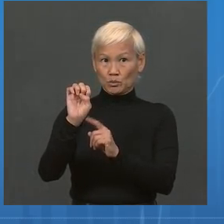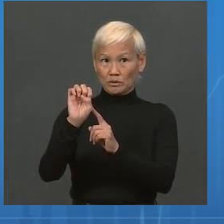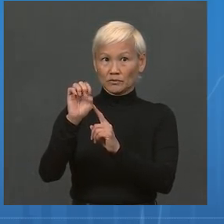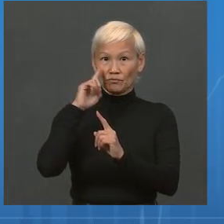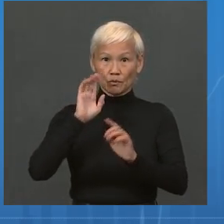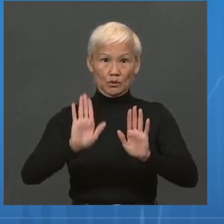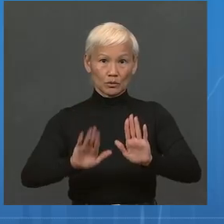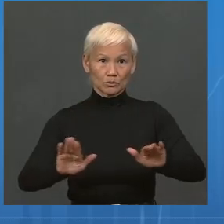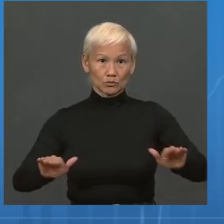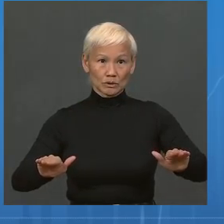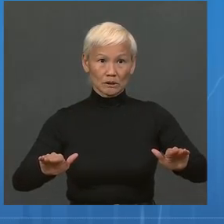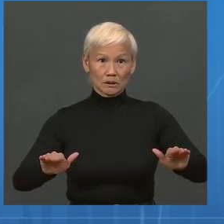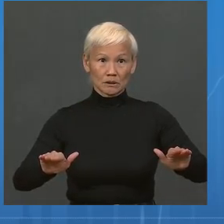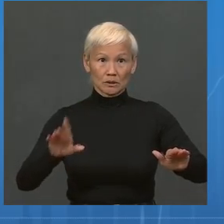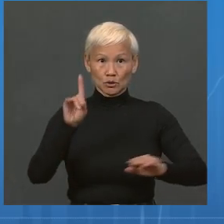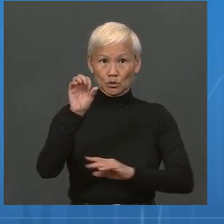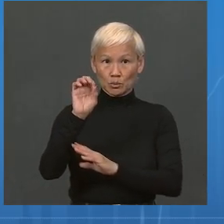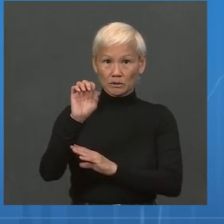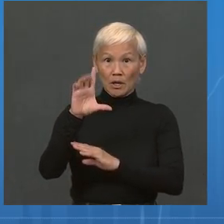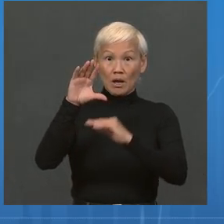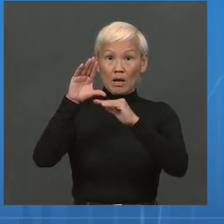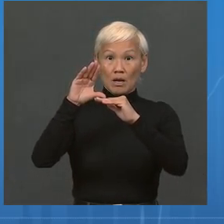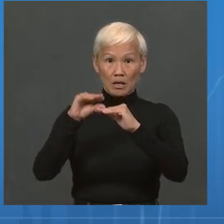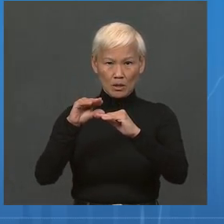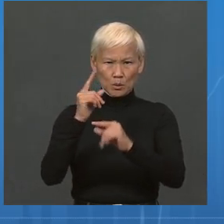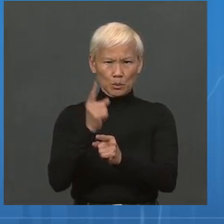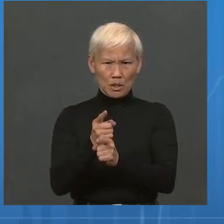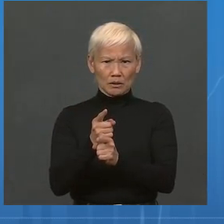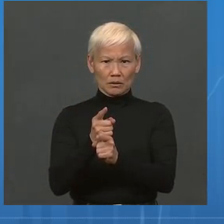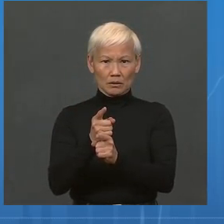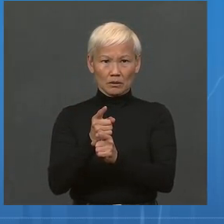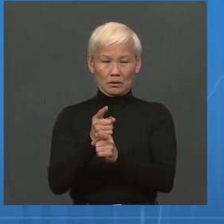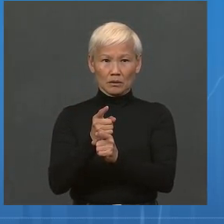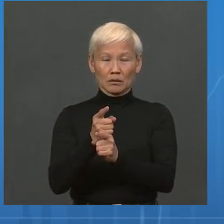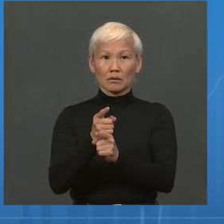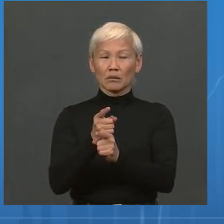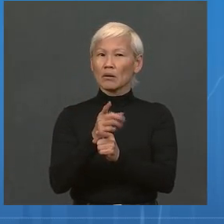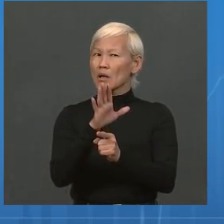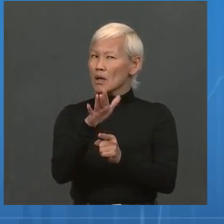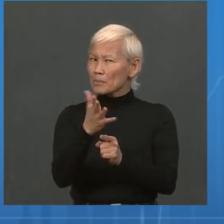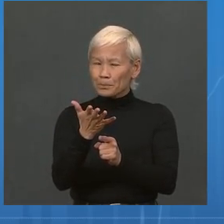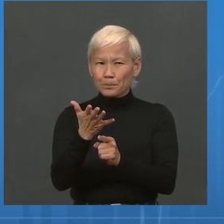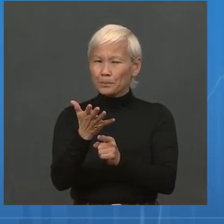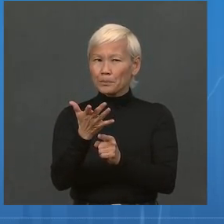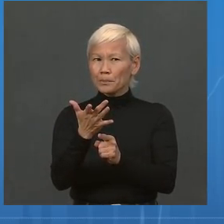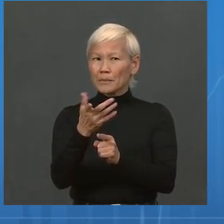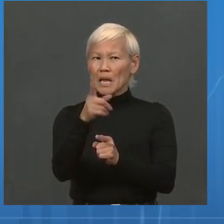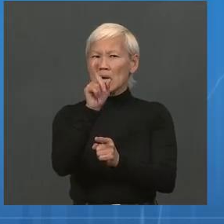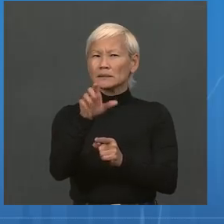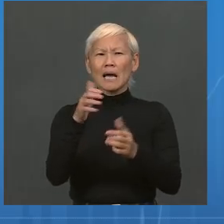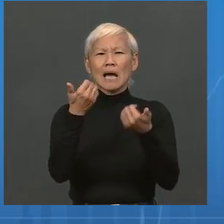of myocarditis in the adolescent population, is there any type of consideration and getting Pfizer